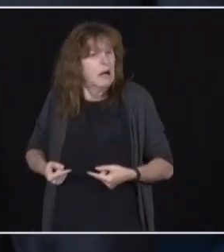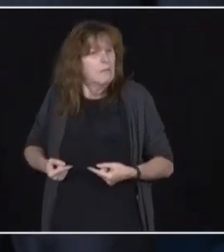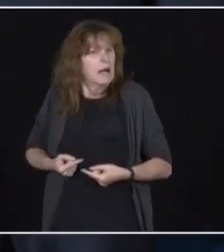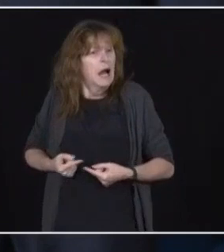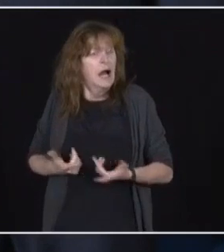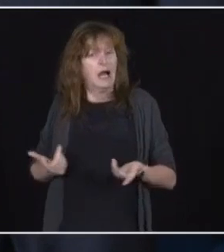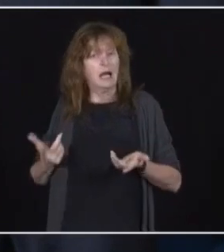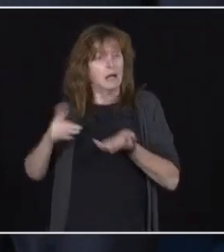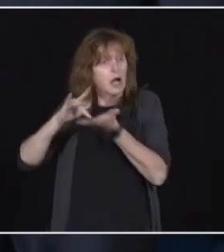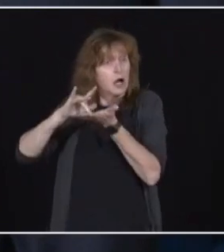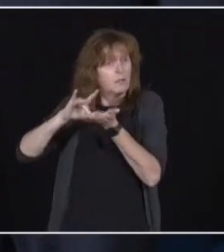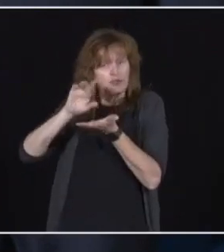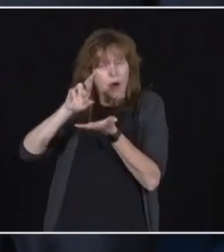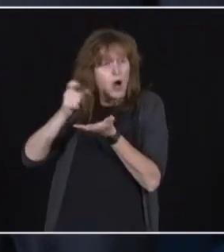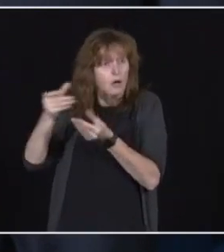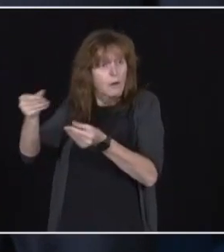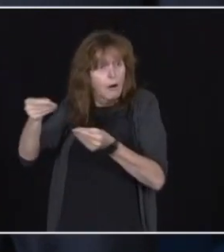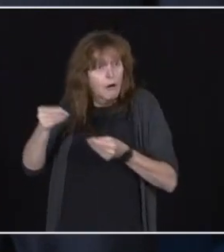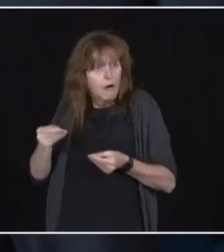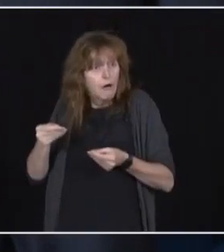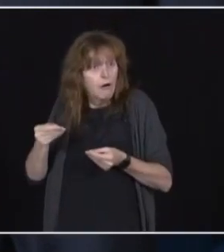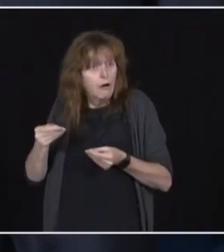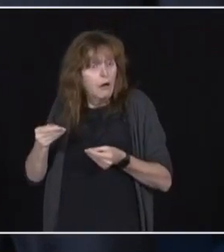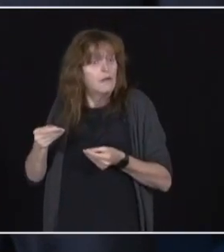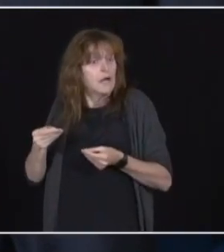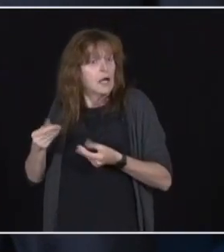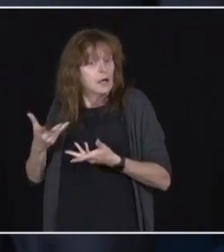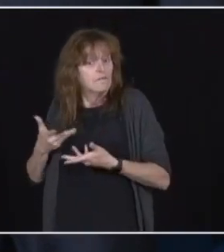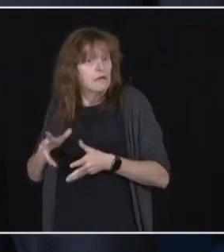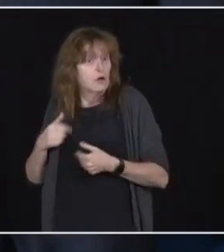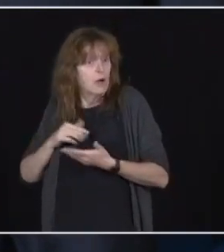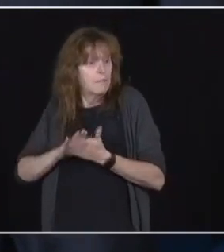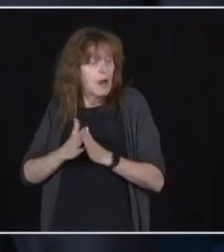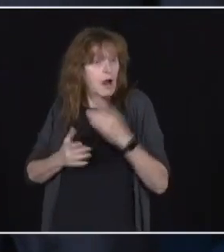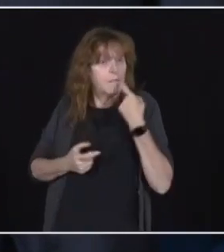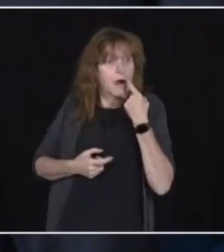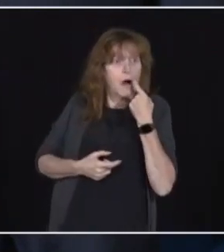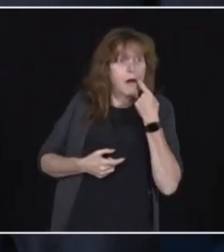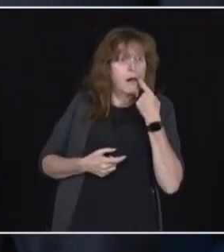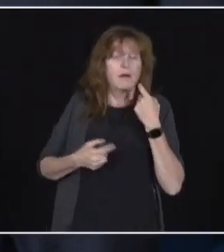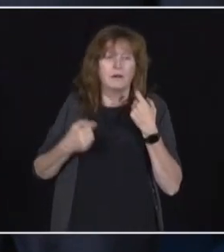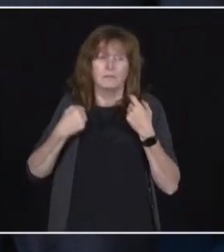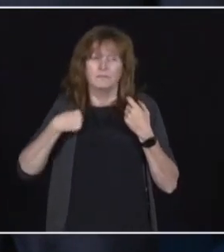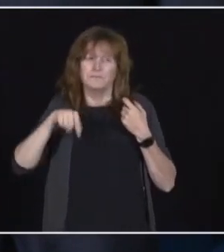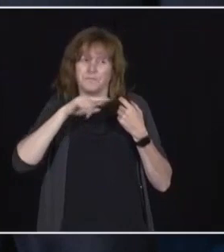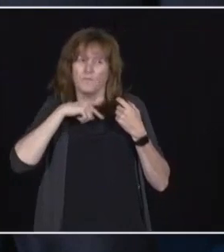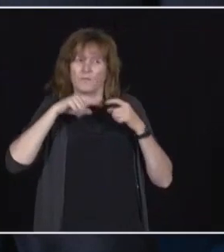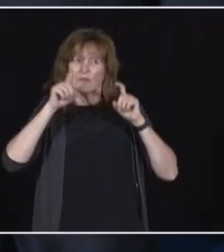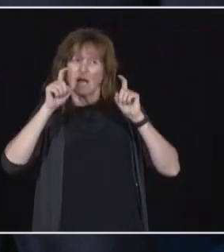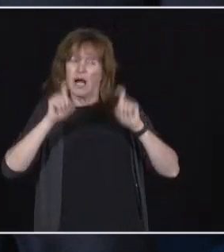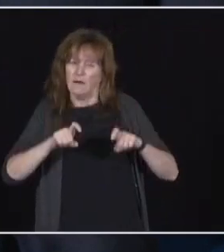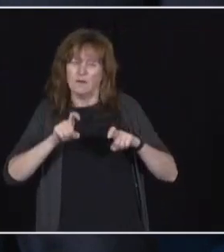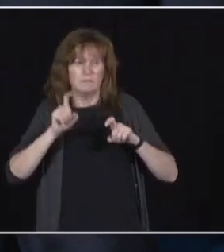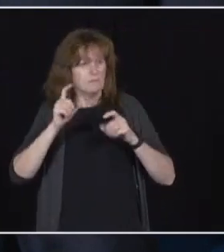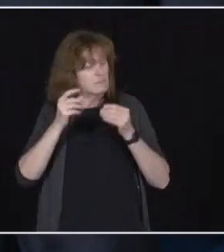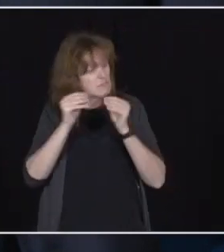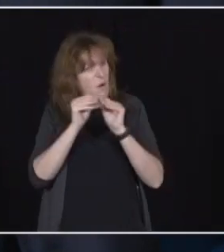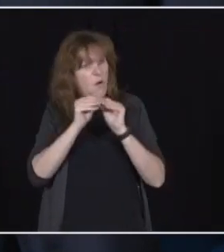stock-taking opioids to deal with pain from the prescription, to the continued use of it. I think there is still a lot that we have to